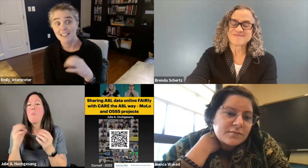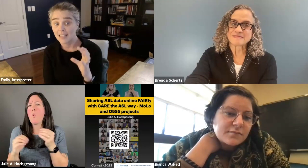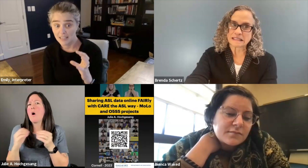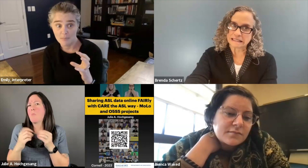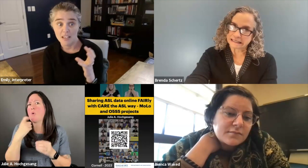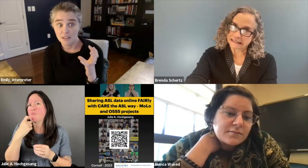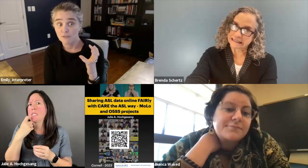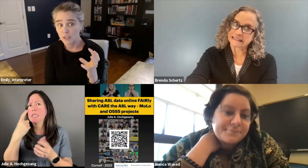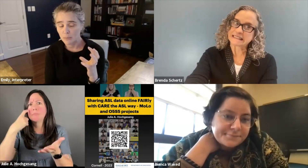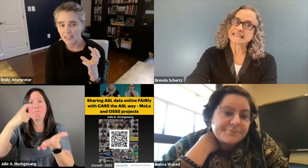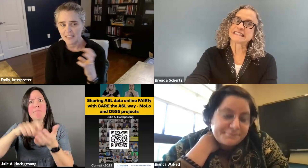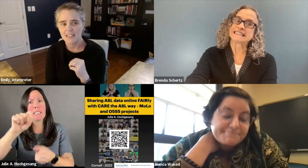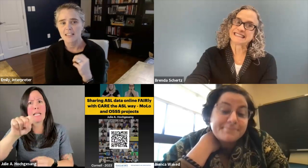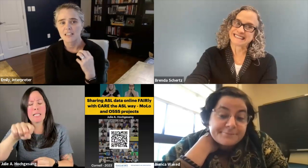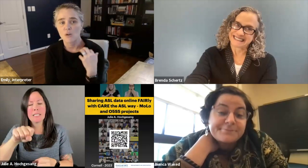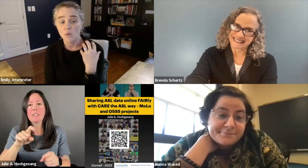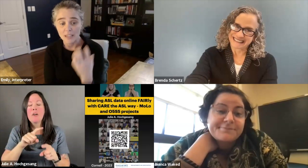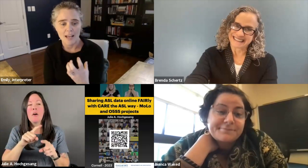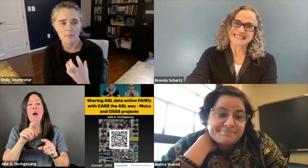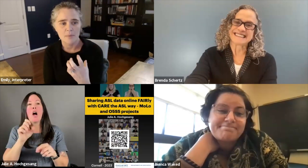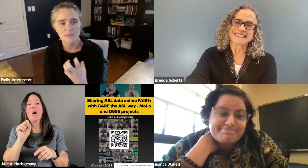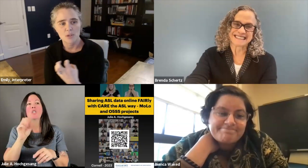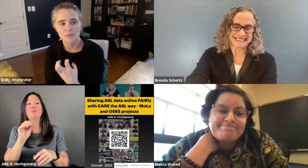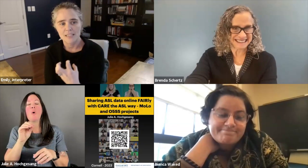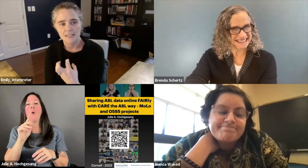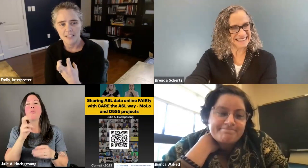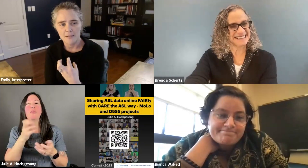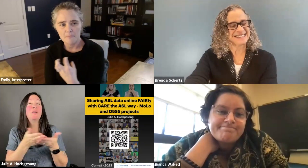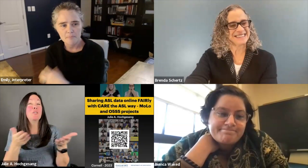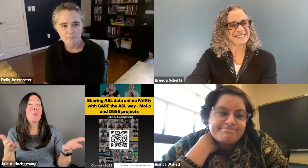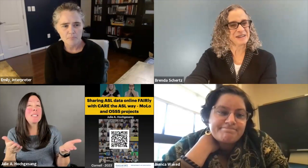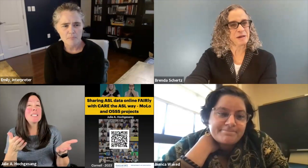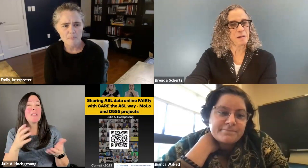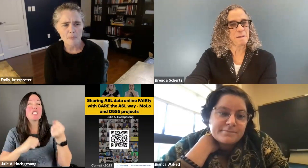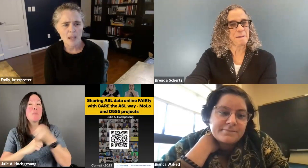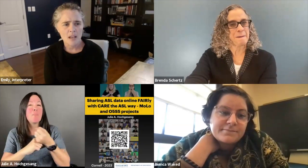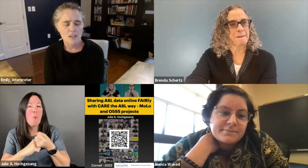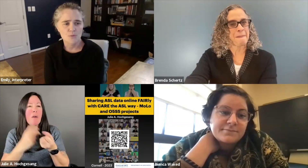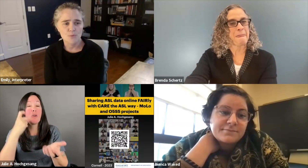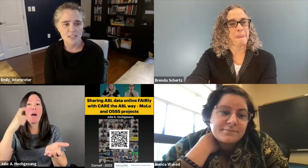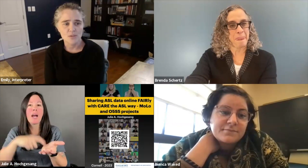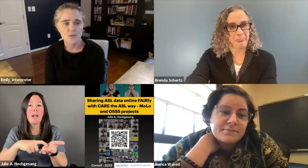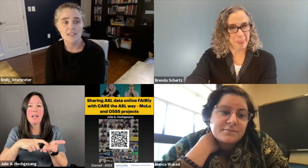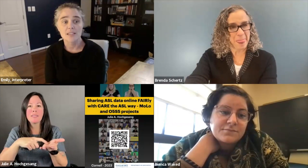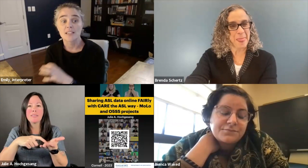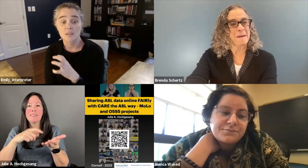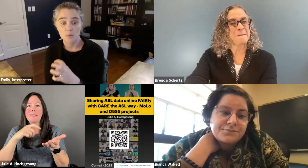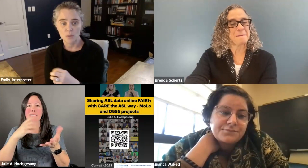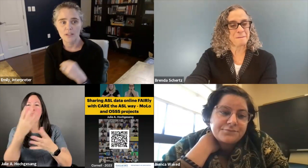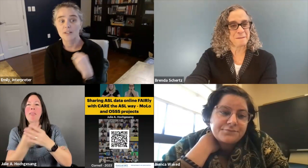academic in the first place I think that's only happening more recently the resources and support and